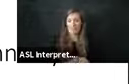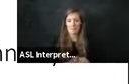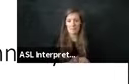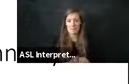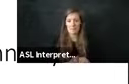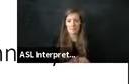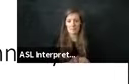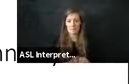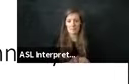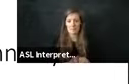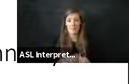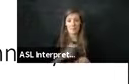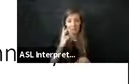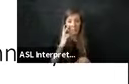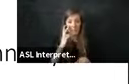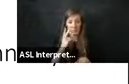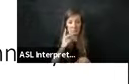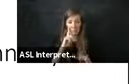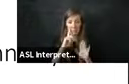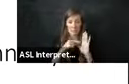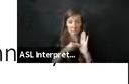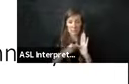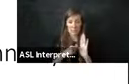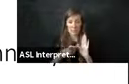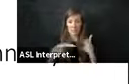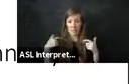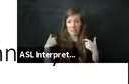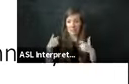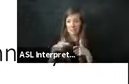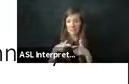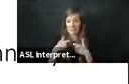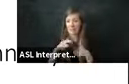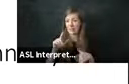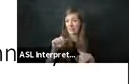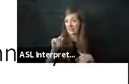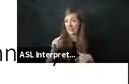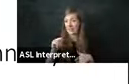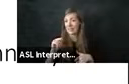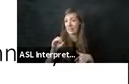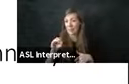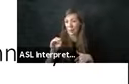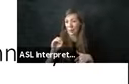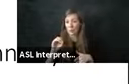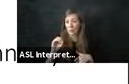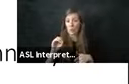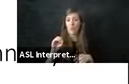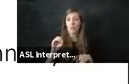You can see when we look here at Hispanic, Latino, or Latinx students.